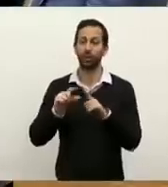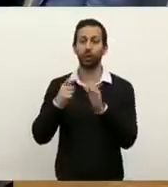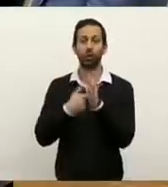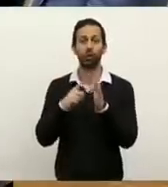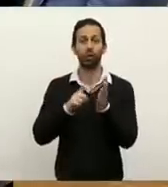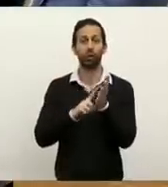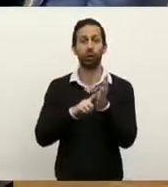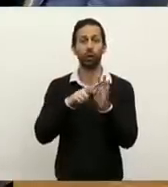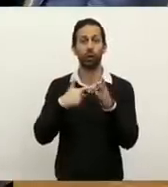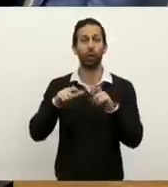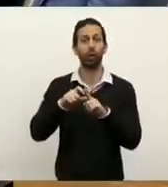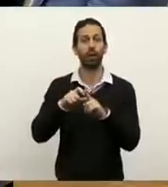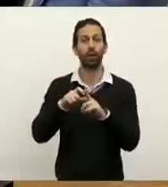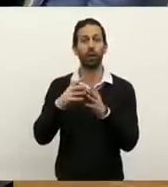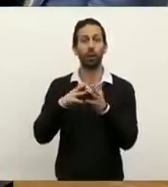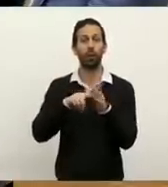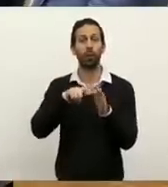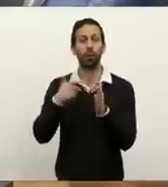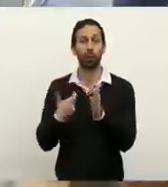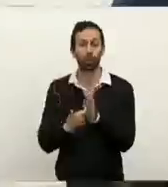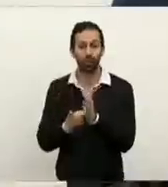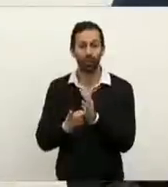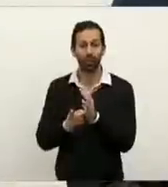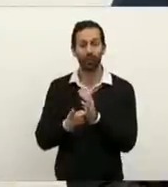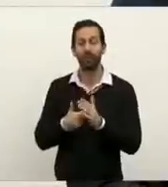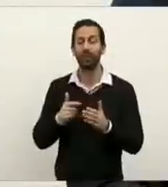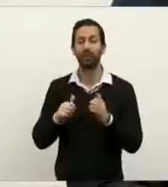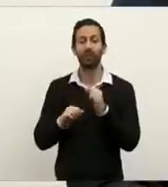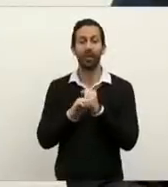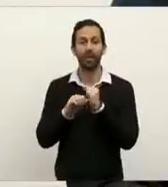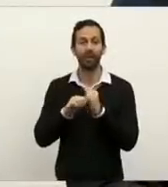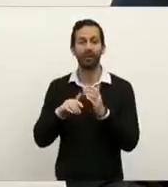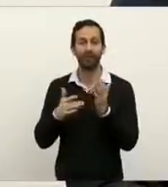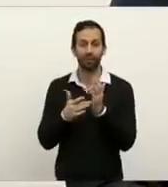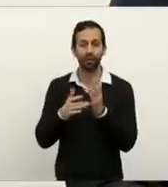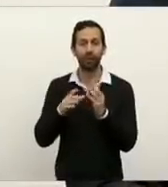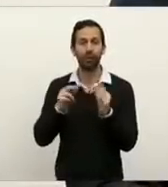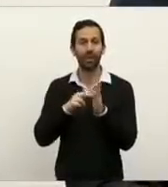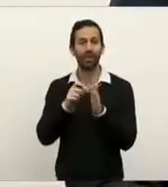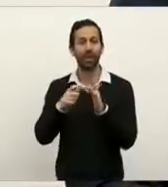Director of Assistive Technology, markets, providers, and sector development from the NDIA.